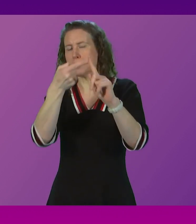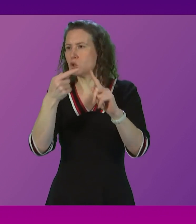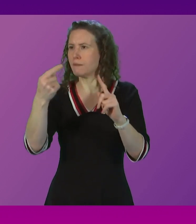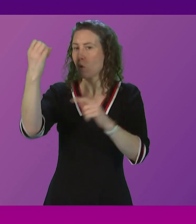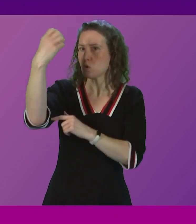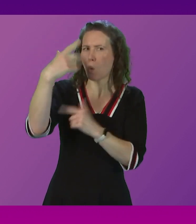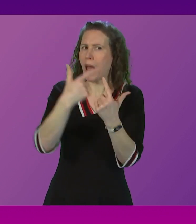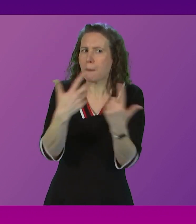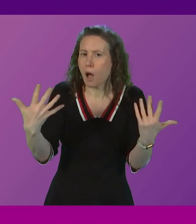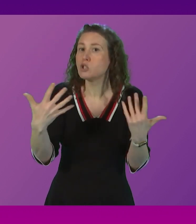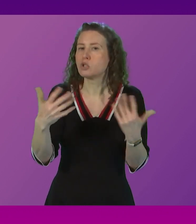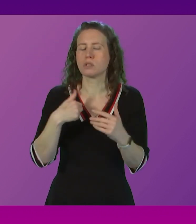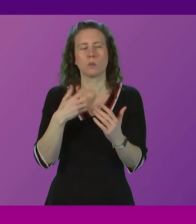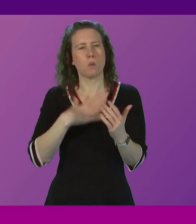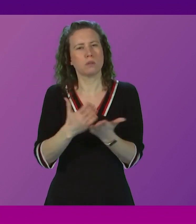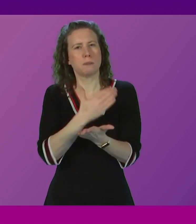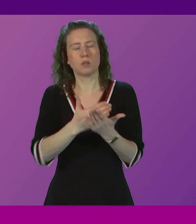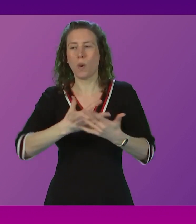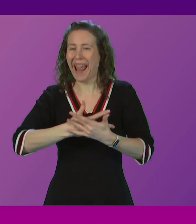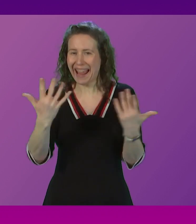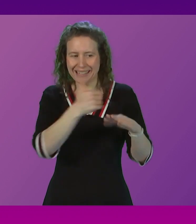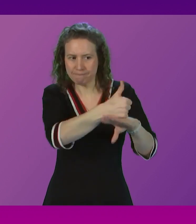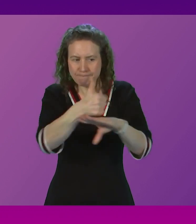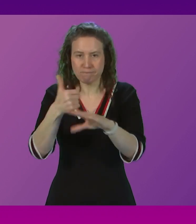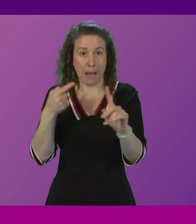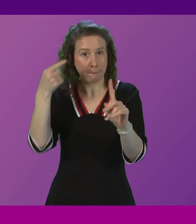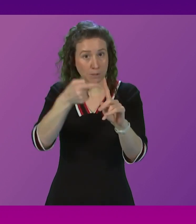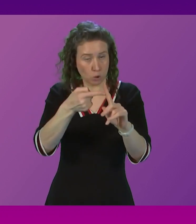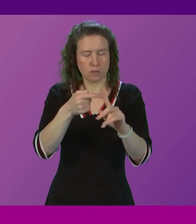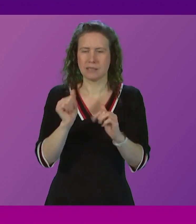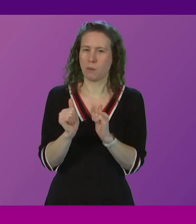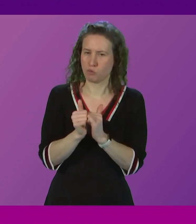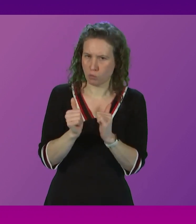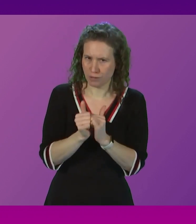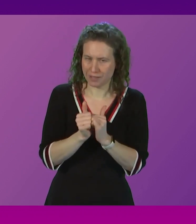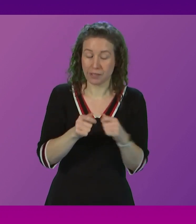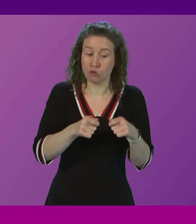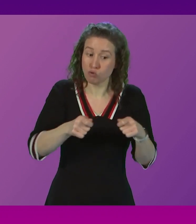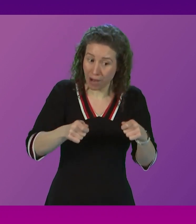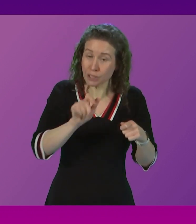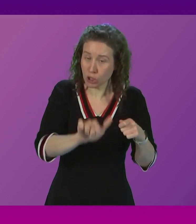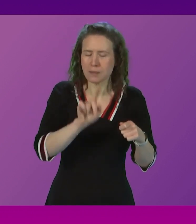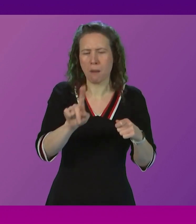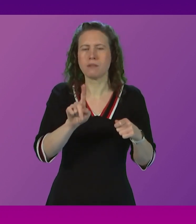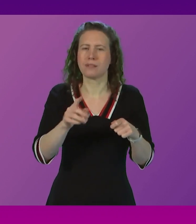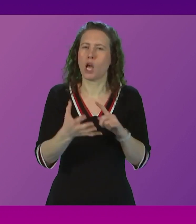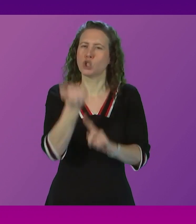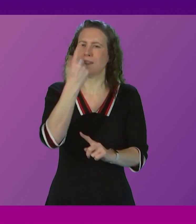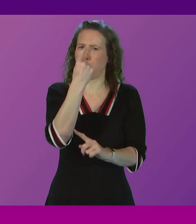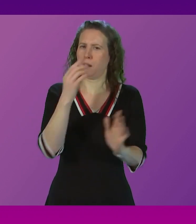It is vital that we ensure that any deployment ambition is appropriate and stretching but also achievable. I encourage all